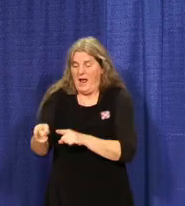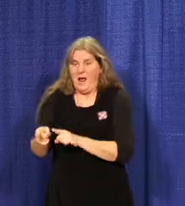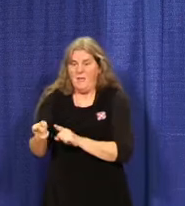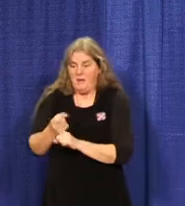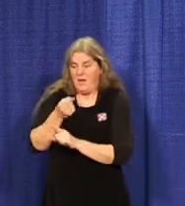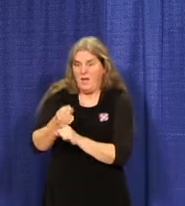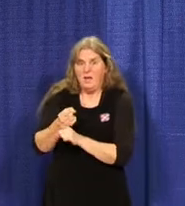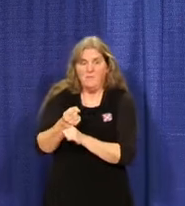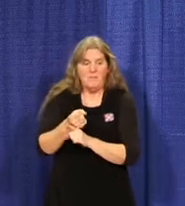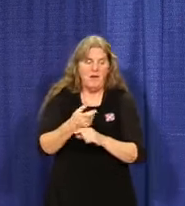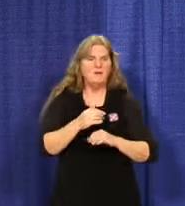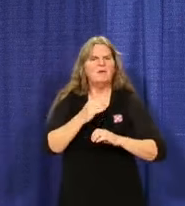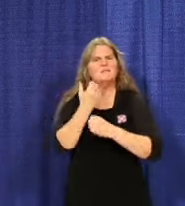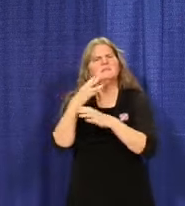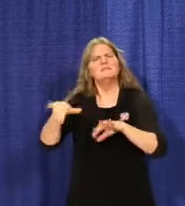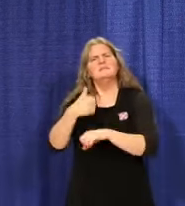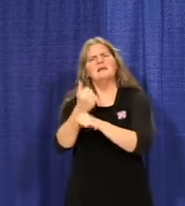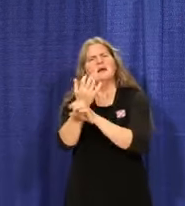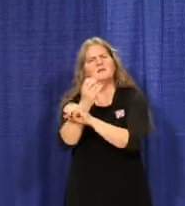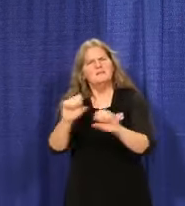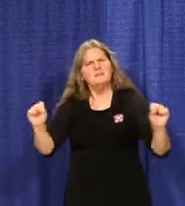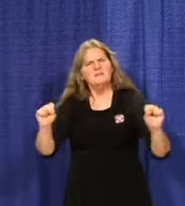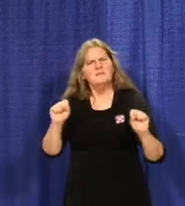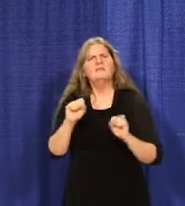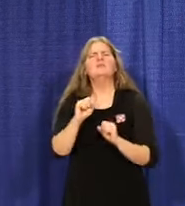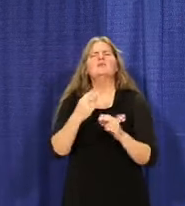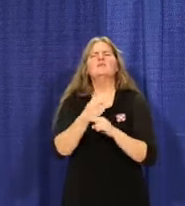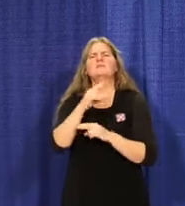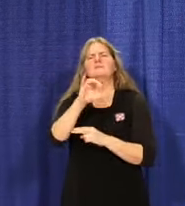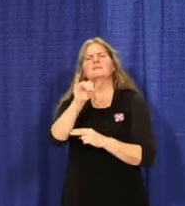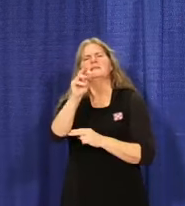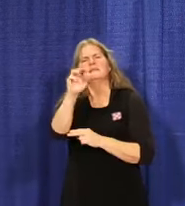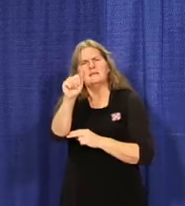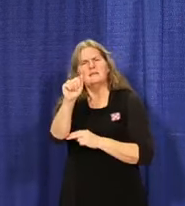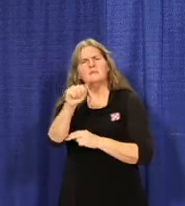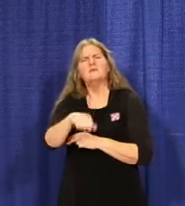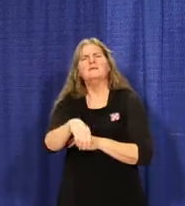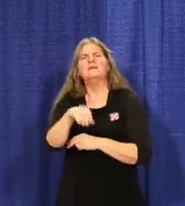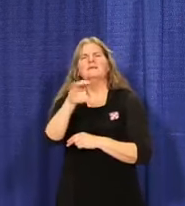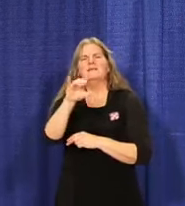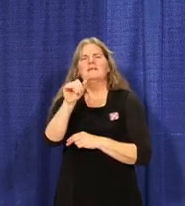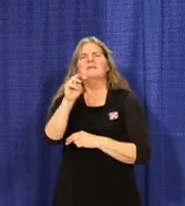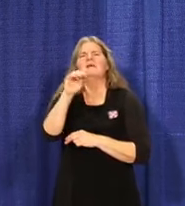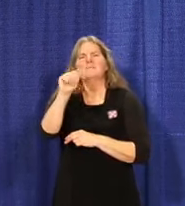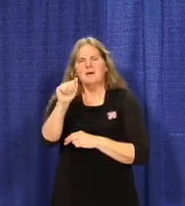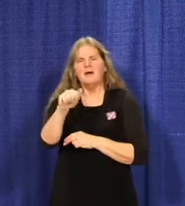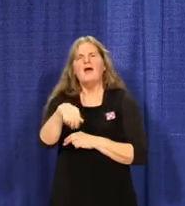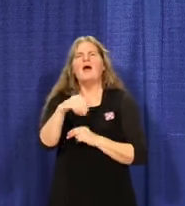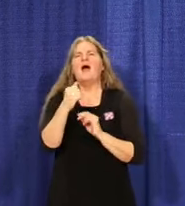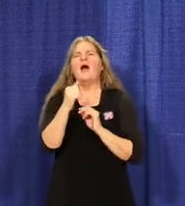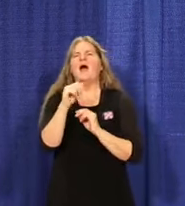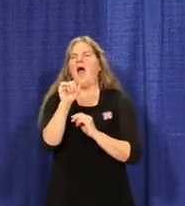made under the civil emergency measures act to protect Yukoners.